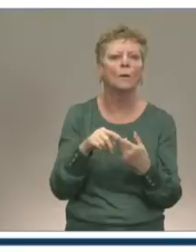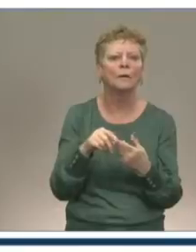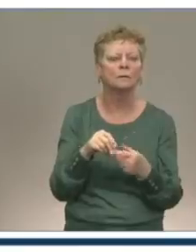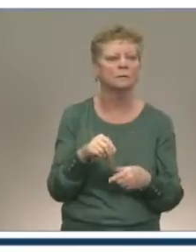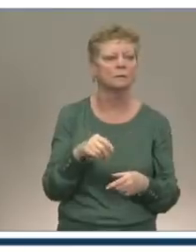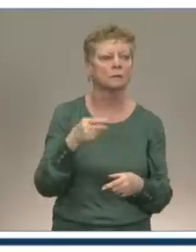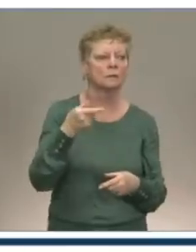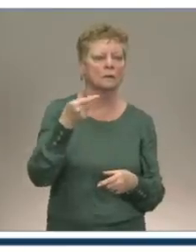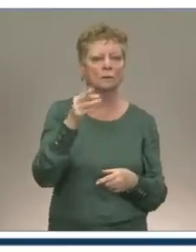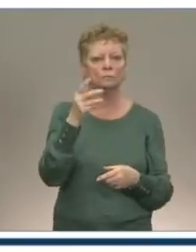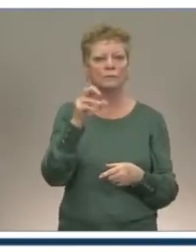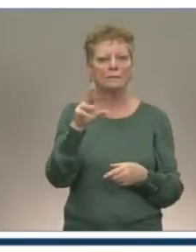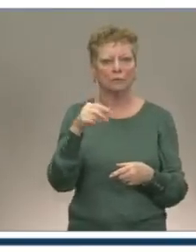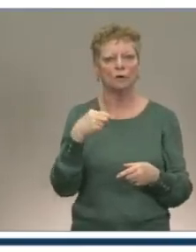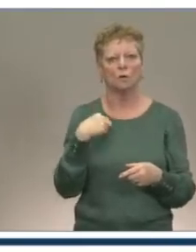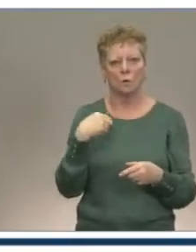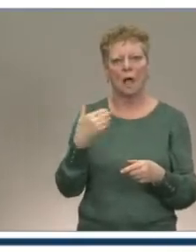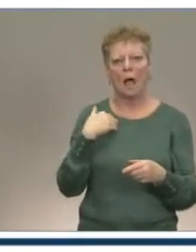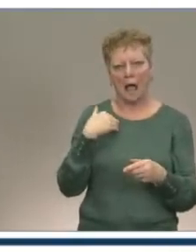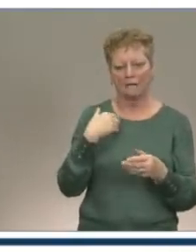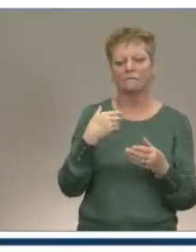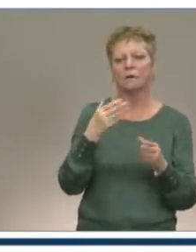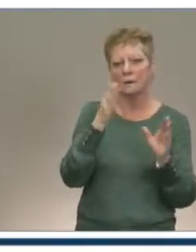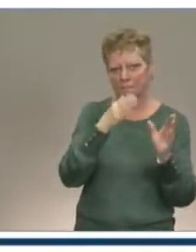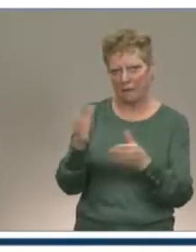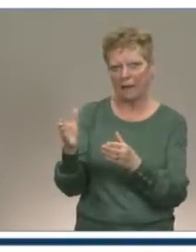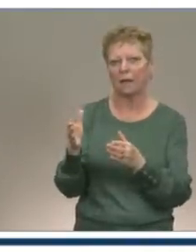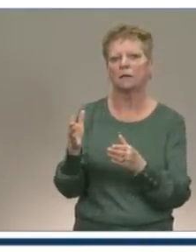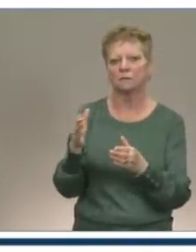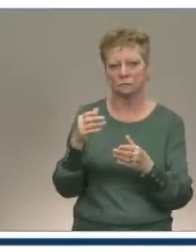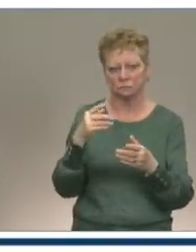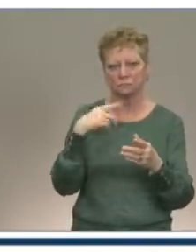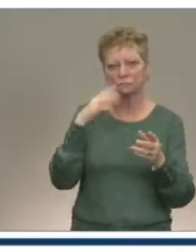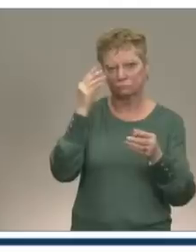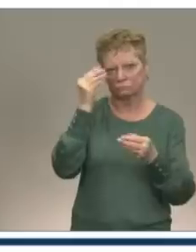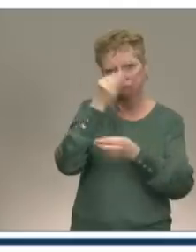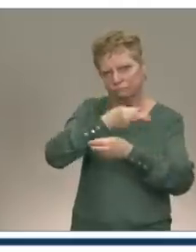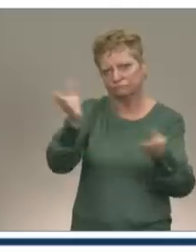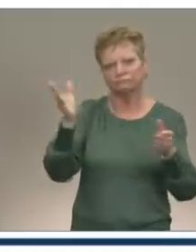economic recovery plan and and we shared it with nova scotians for for a month over the